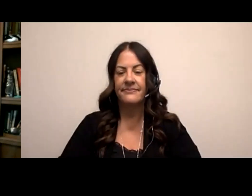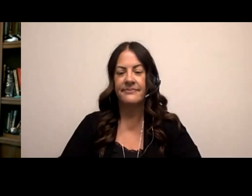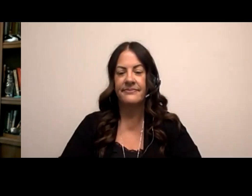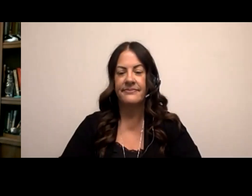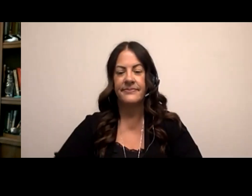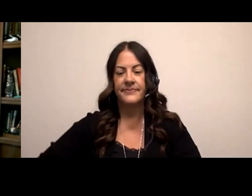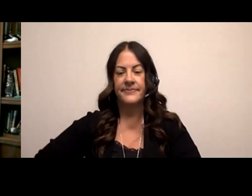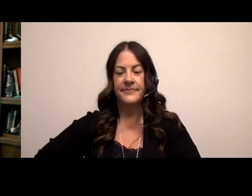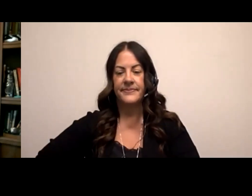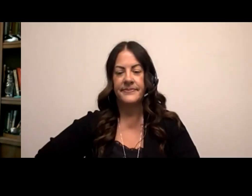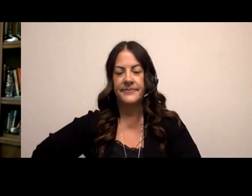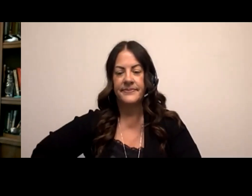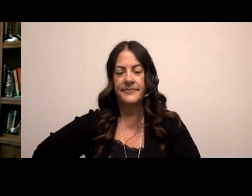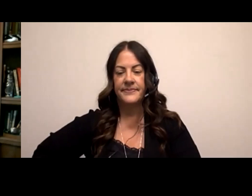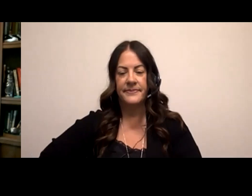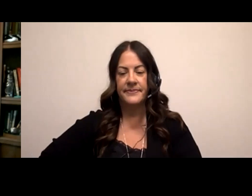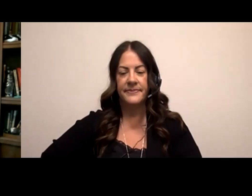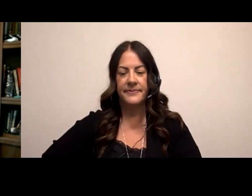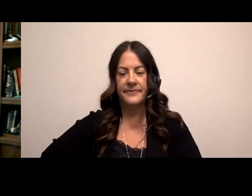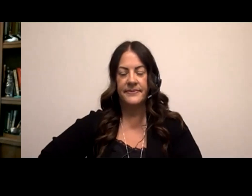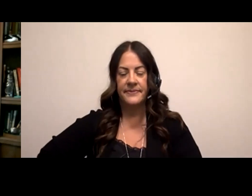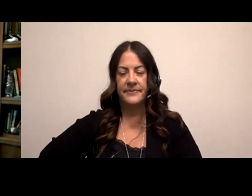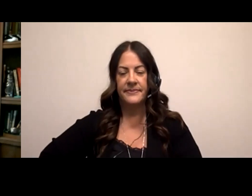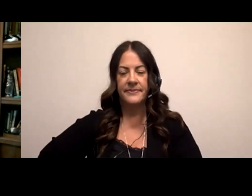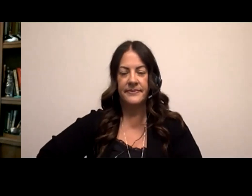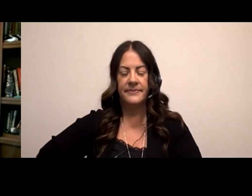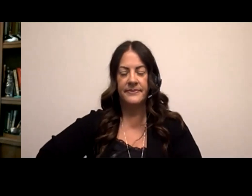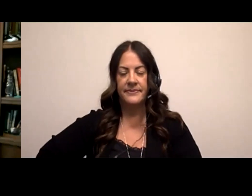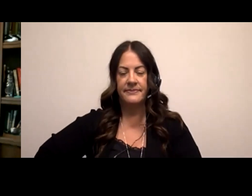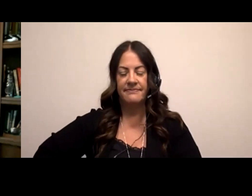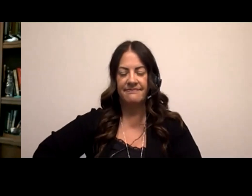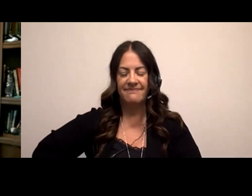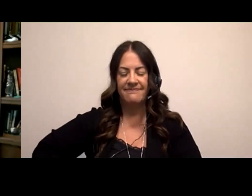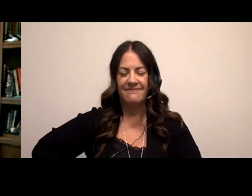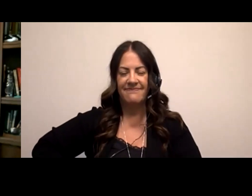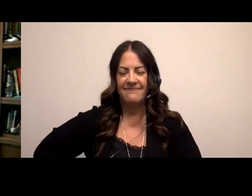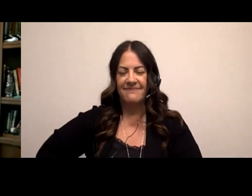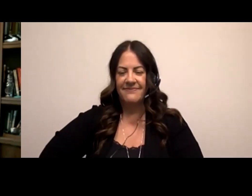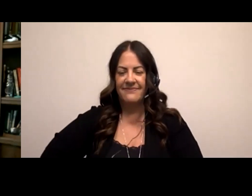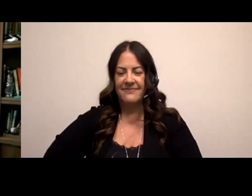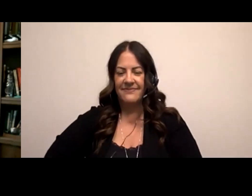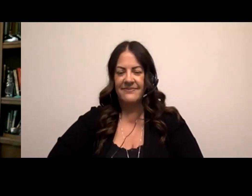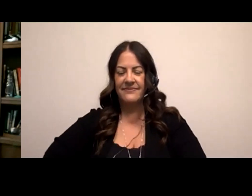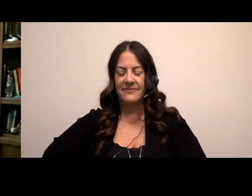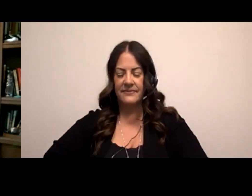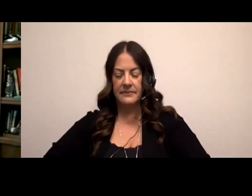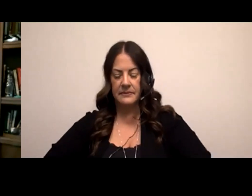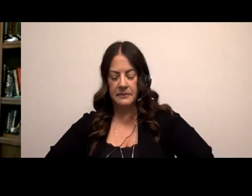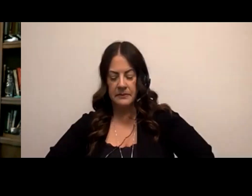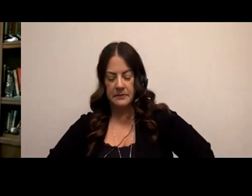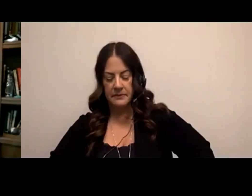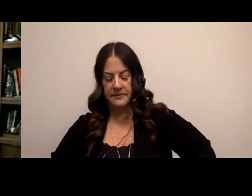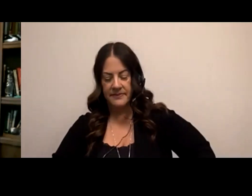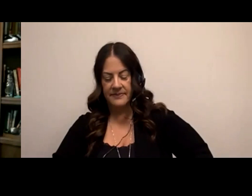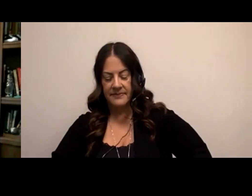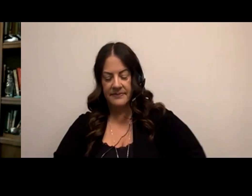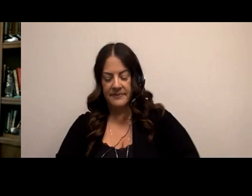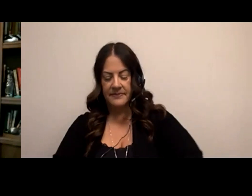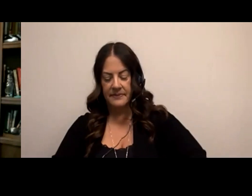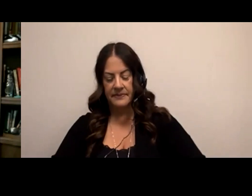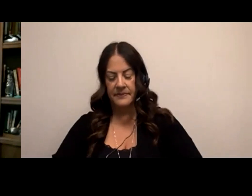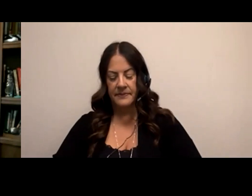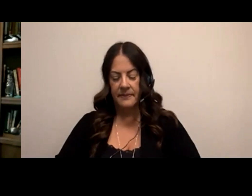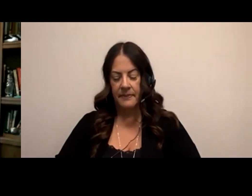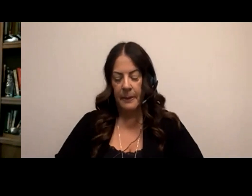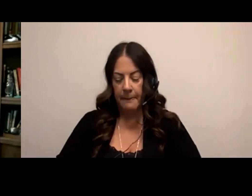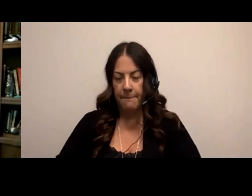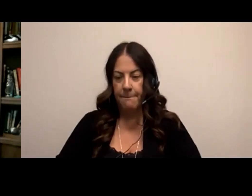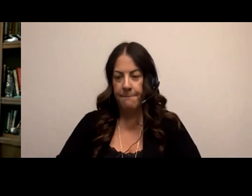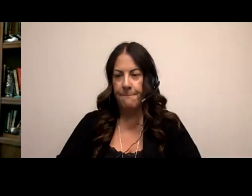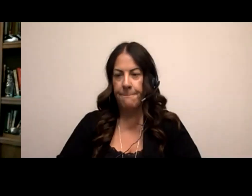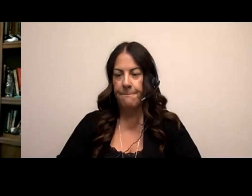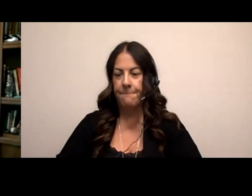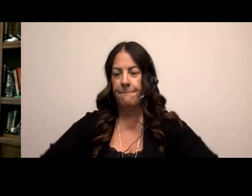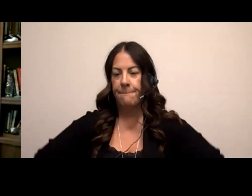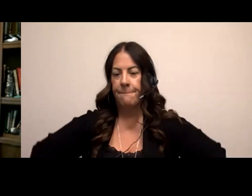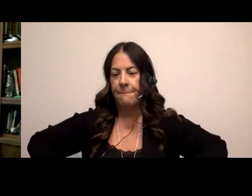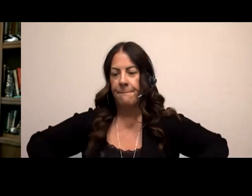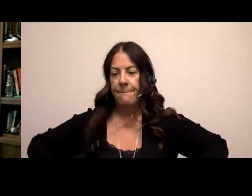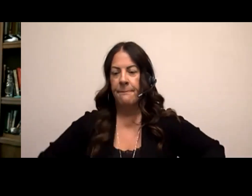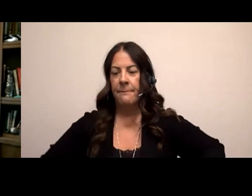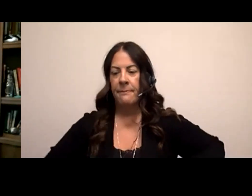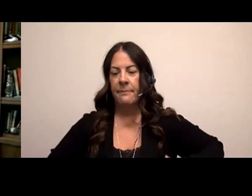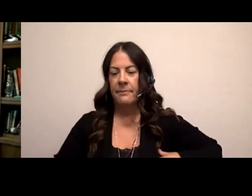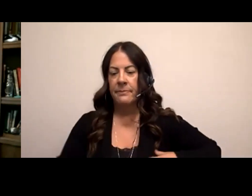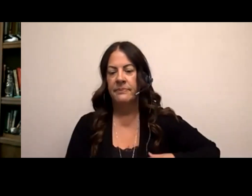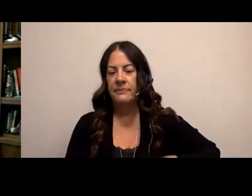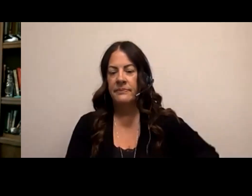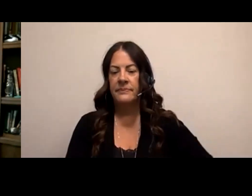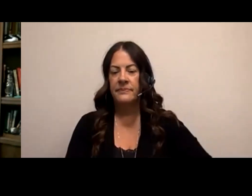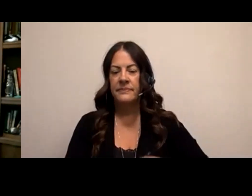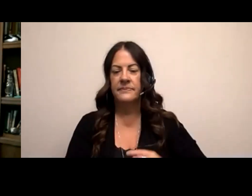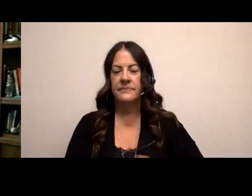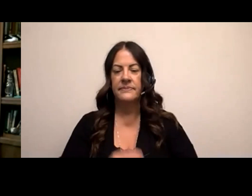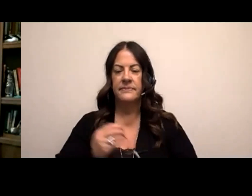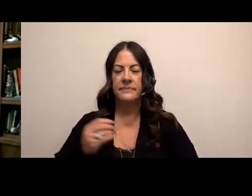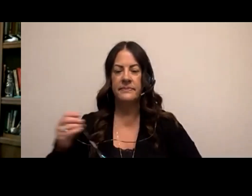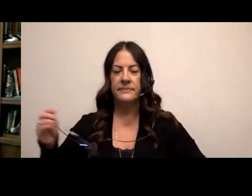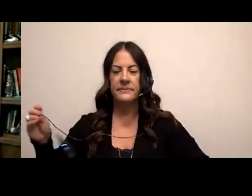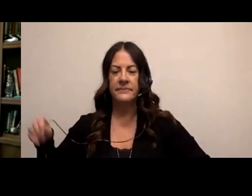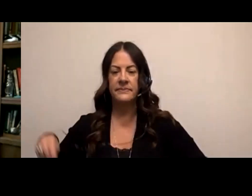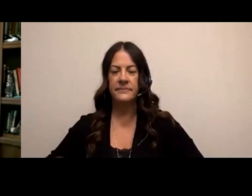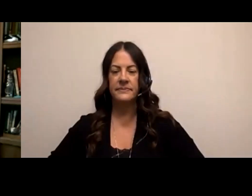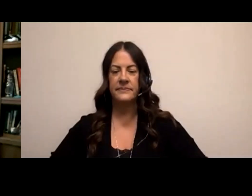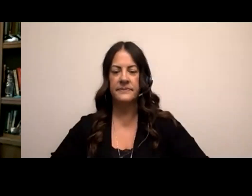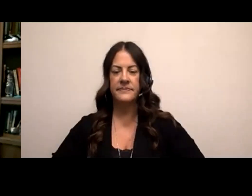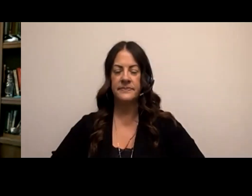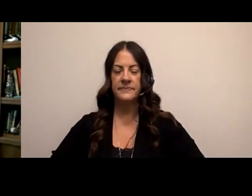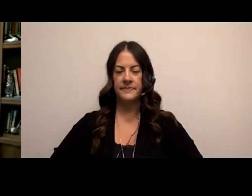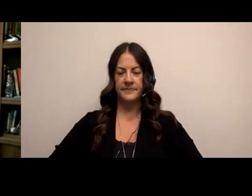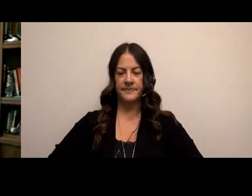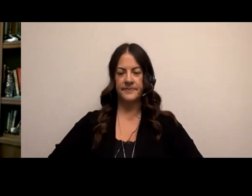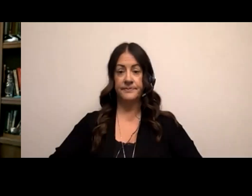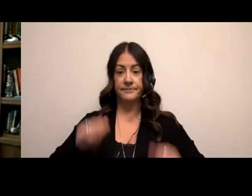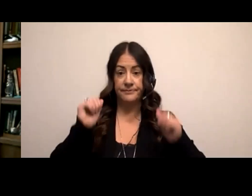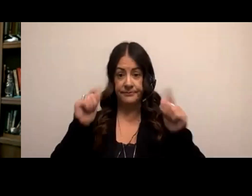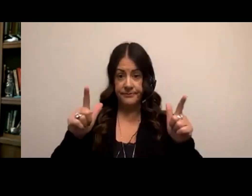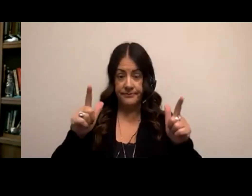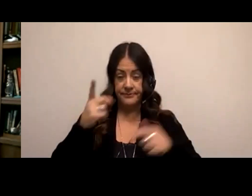OKAY HERE WE GO. SORRY ABOUT THAT. EVERYONE SHOULD SEE IT NOW. I HAD ACCIDENTALLY JUST